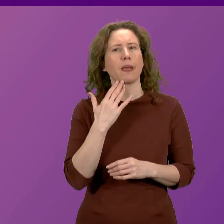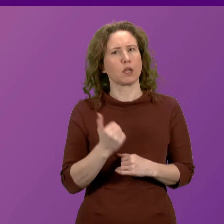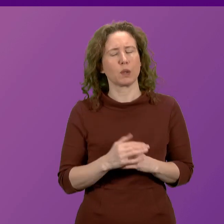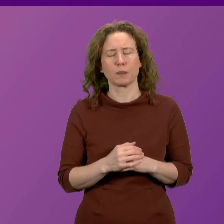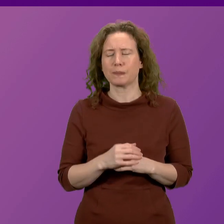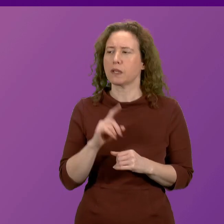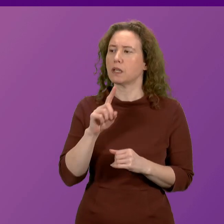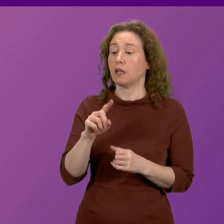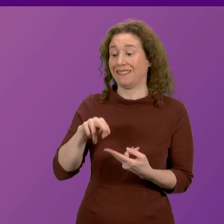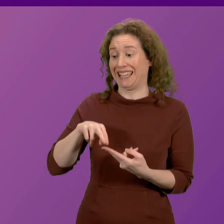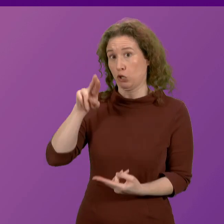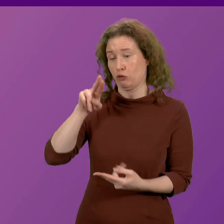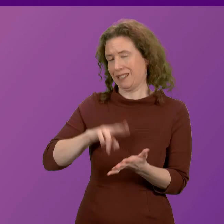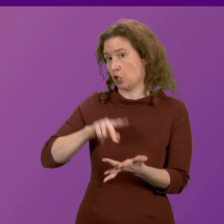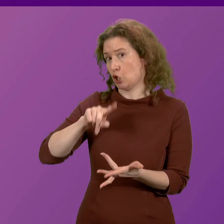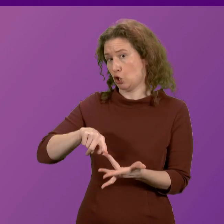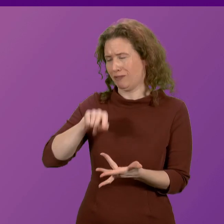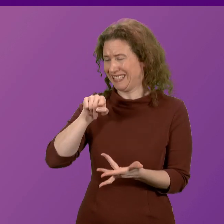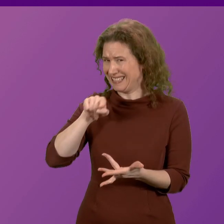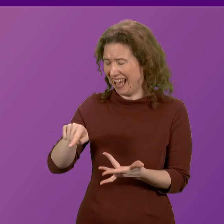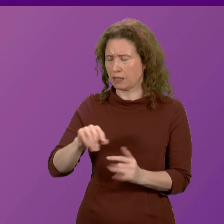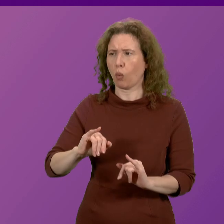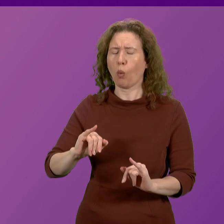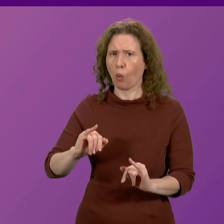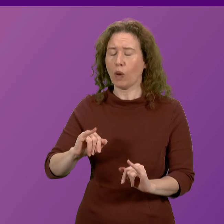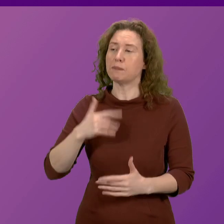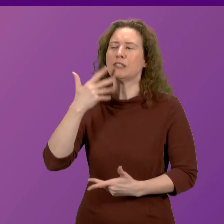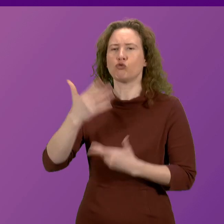The increase to contributions has been described as “catastrophic” for Scotland’s